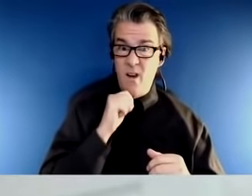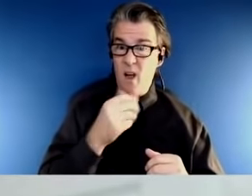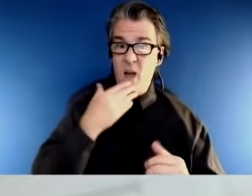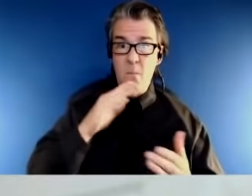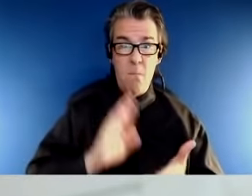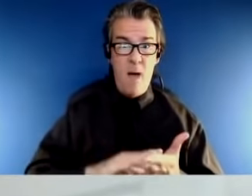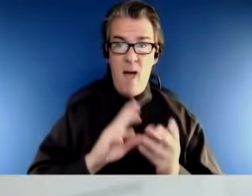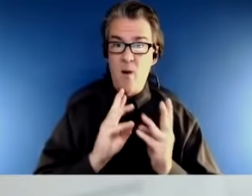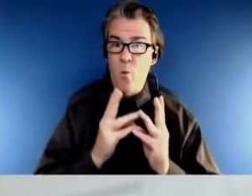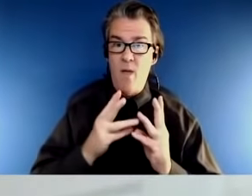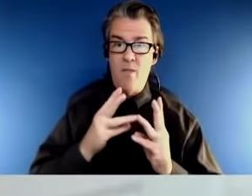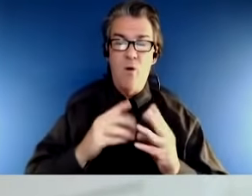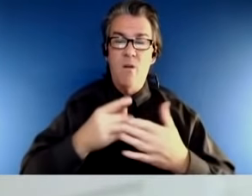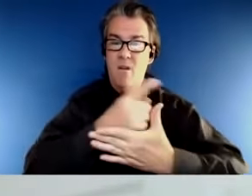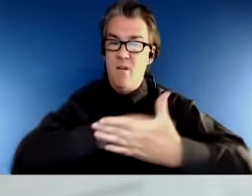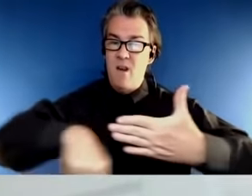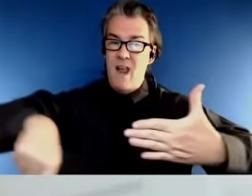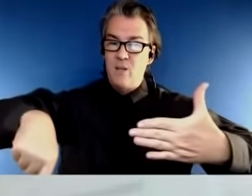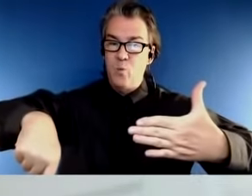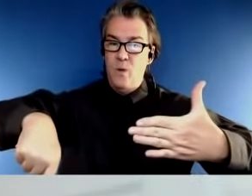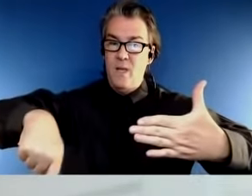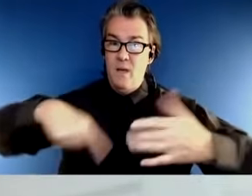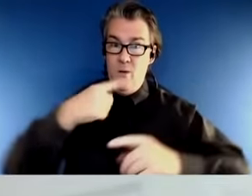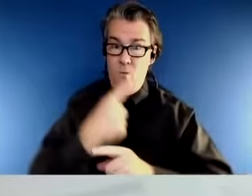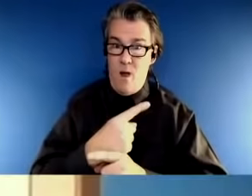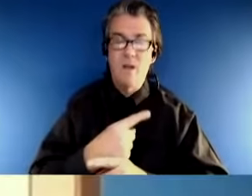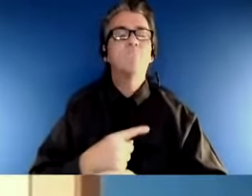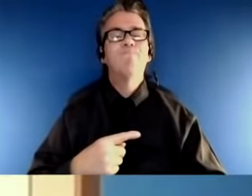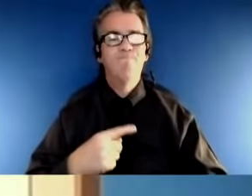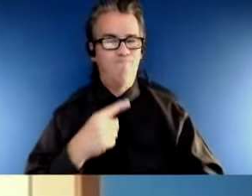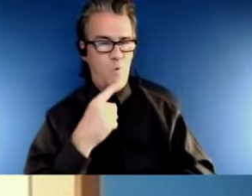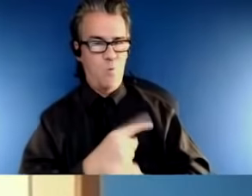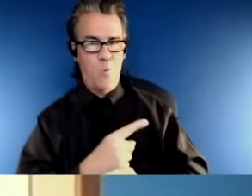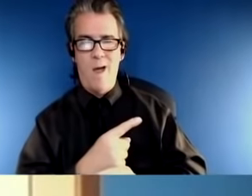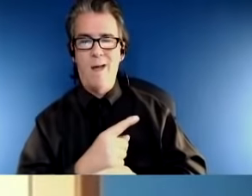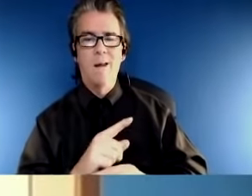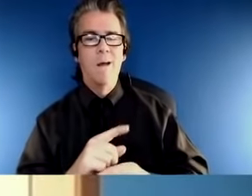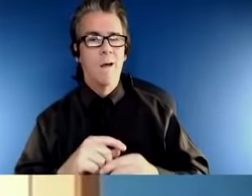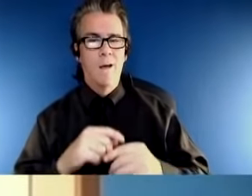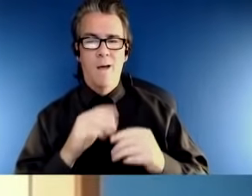we appreciate you calling in. We do need you to dial Star 1 in order to get into the queue to ask a question.